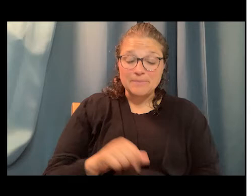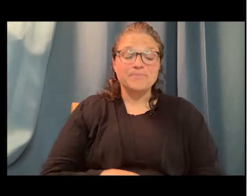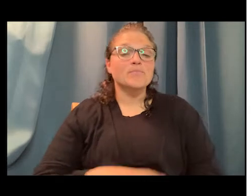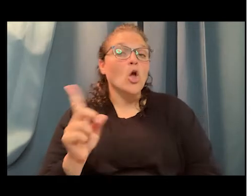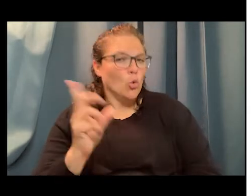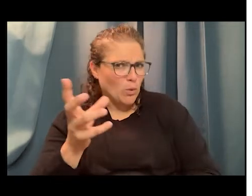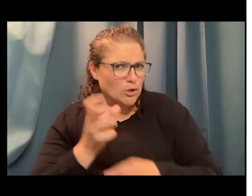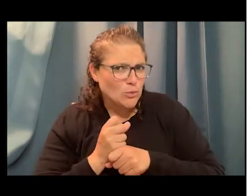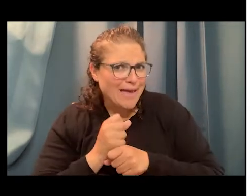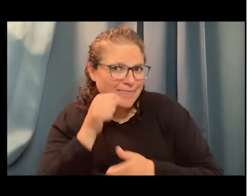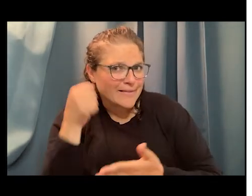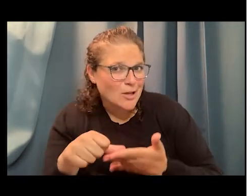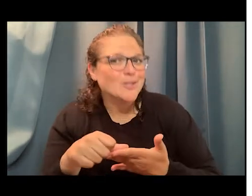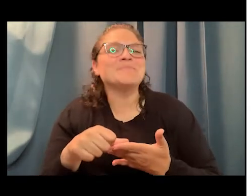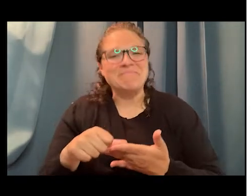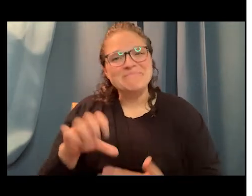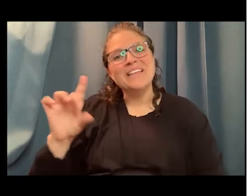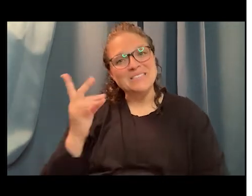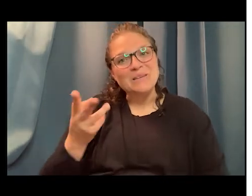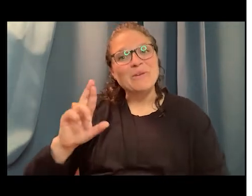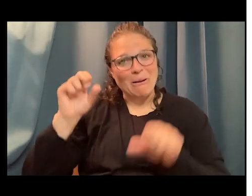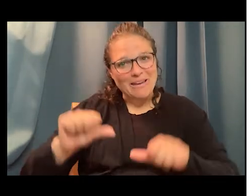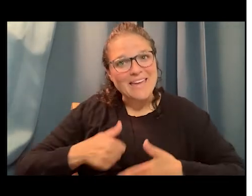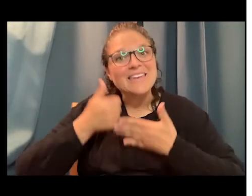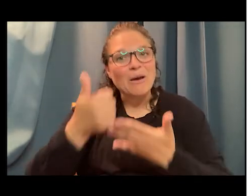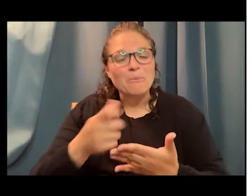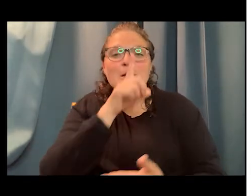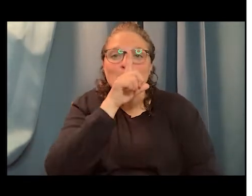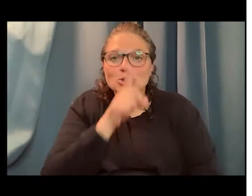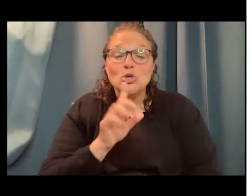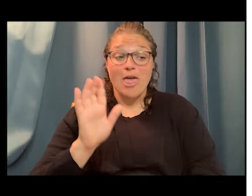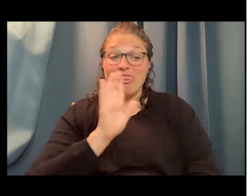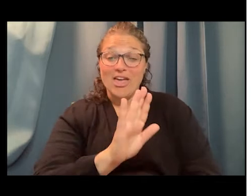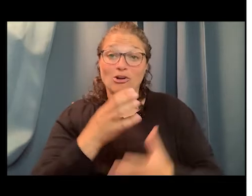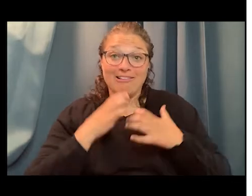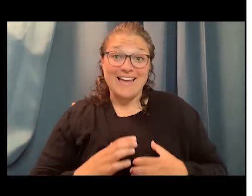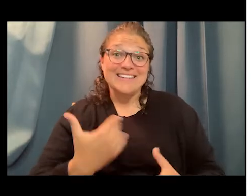Well that s where DVR comes in, they will make sure their client has one.